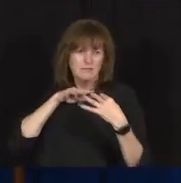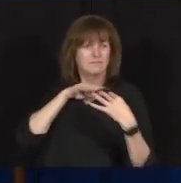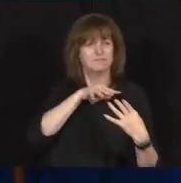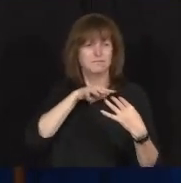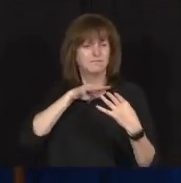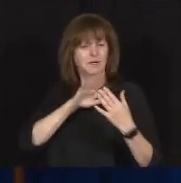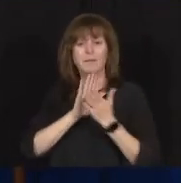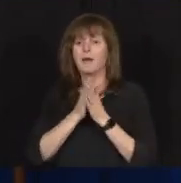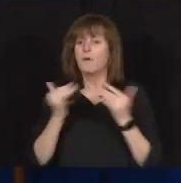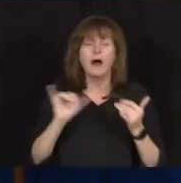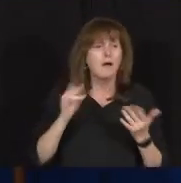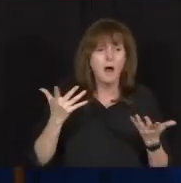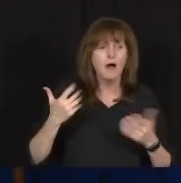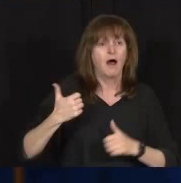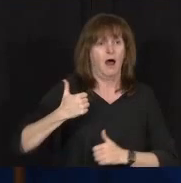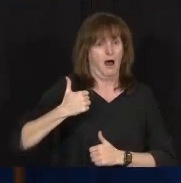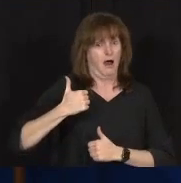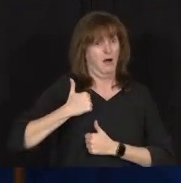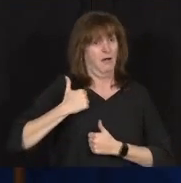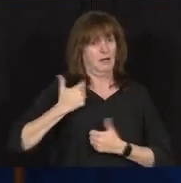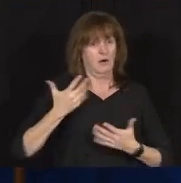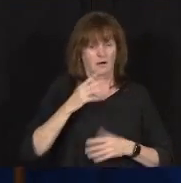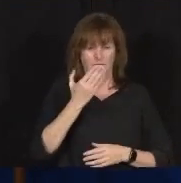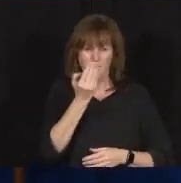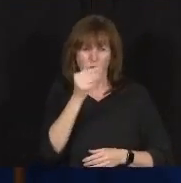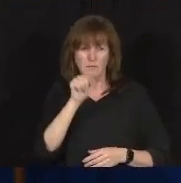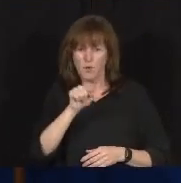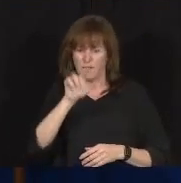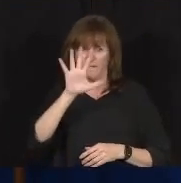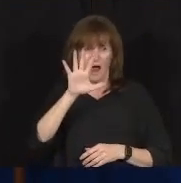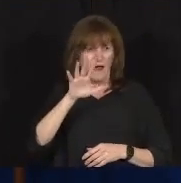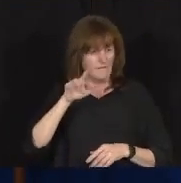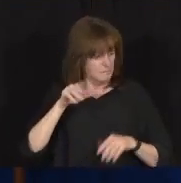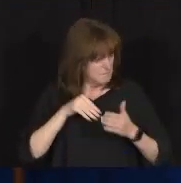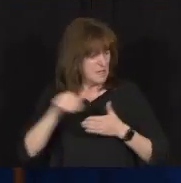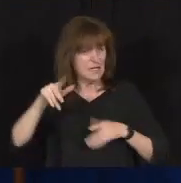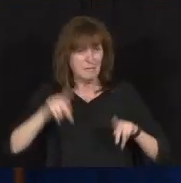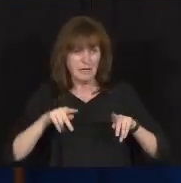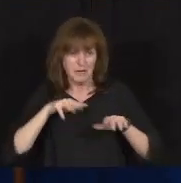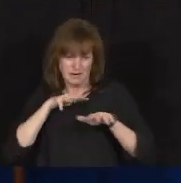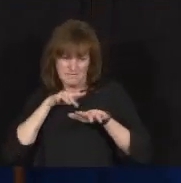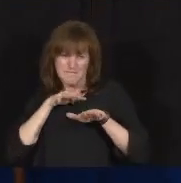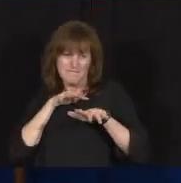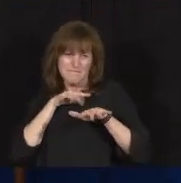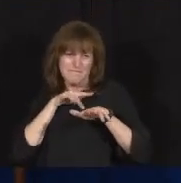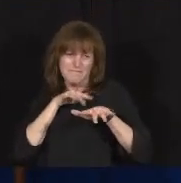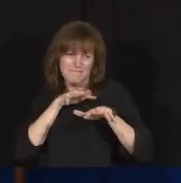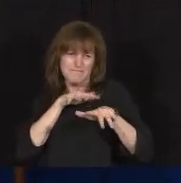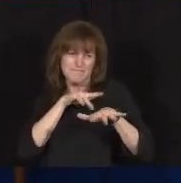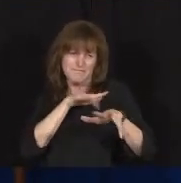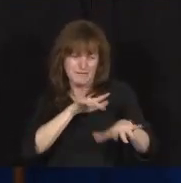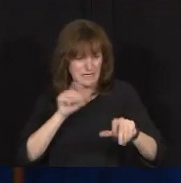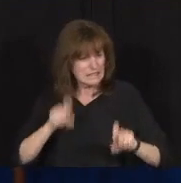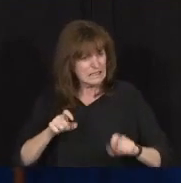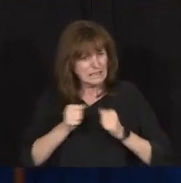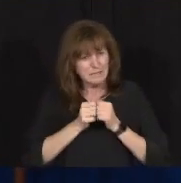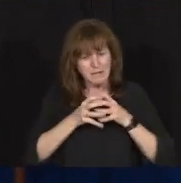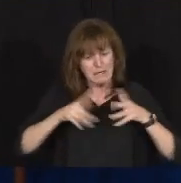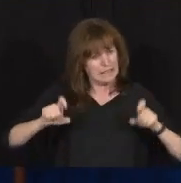We need you in this fight , we need every available person to help. Whether it is staying home , working in our hospitals, o